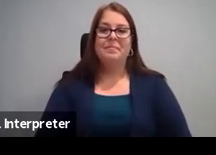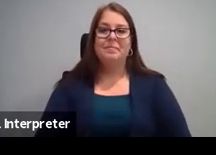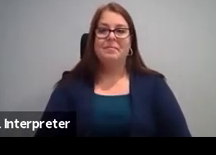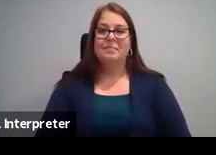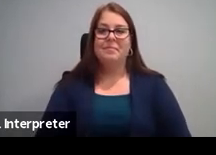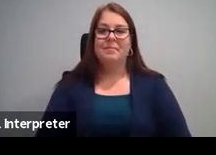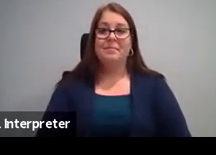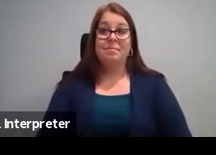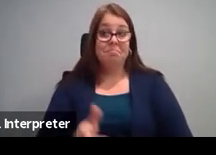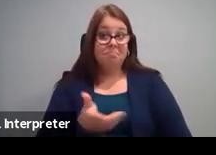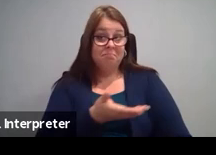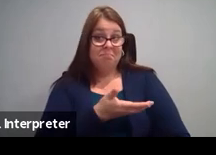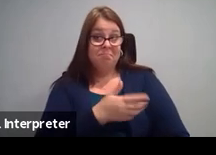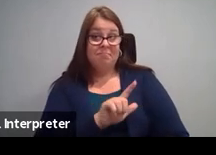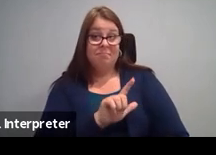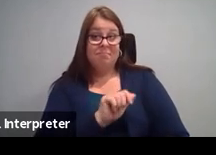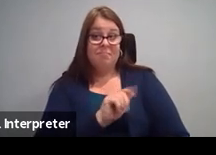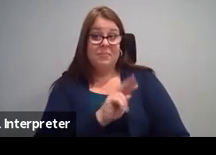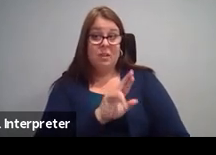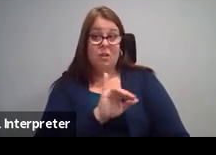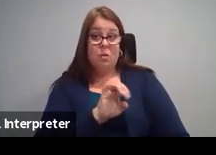Cathy Reznicek: Lori. Do you want to talk a little bit about some of our lessons learned.